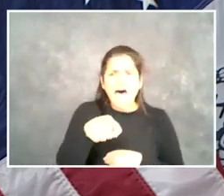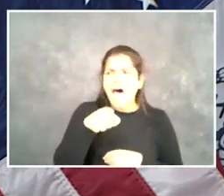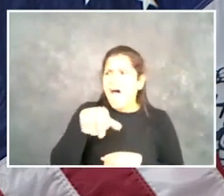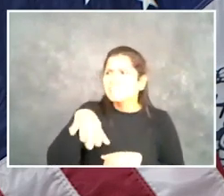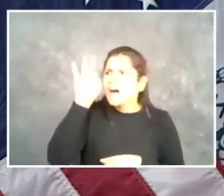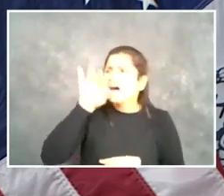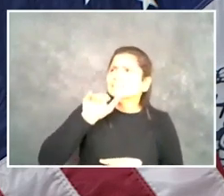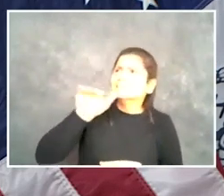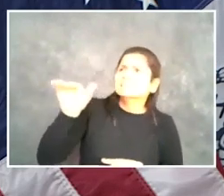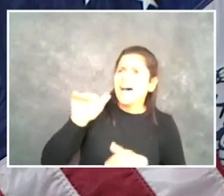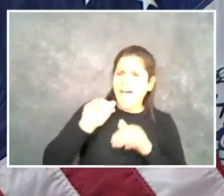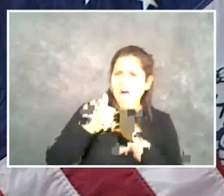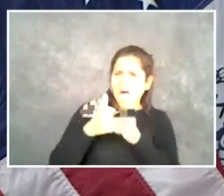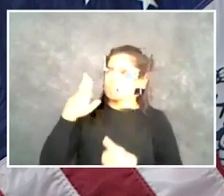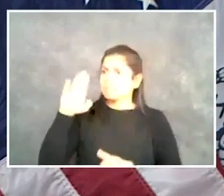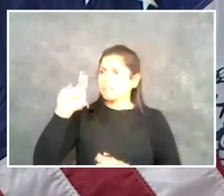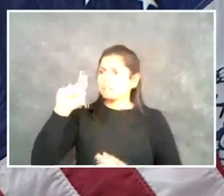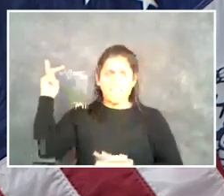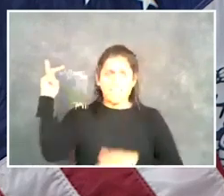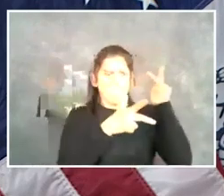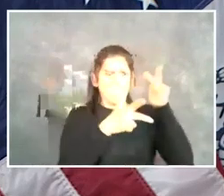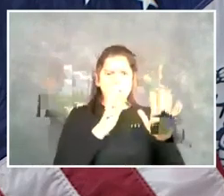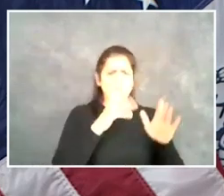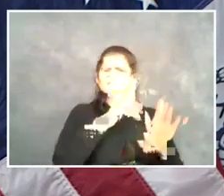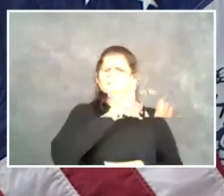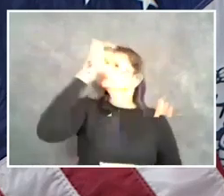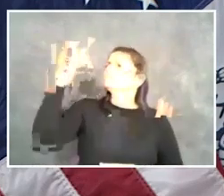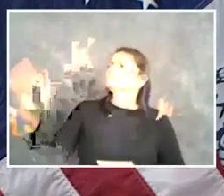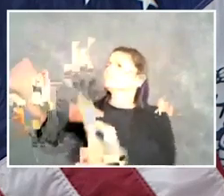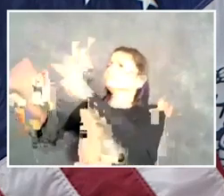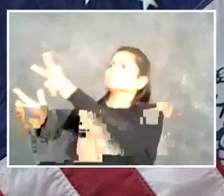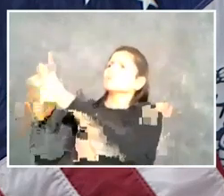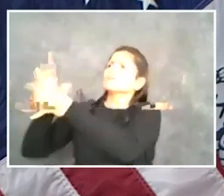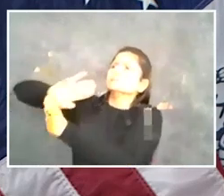FAILITIES TO PARK THESE BUSES. AND ONE OTHER QUESTIONS ABOUT